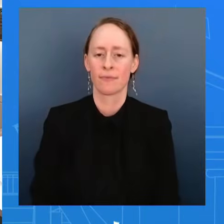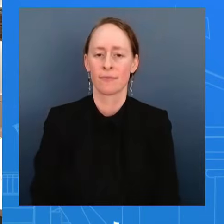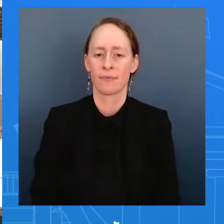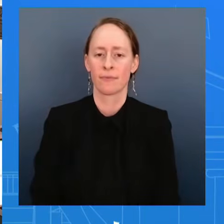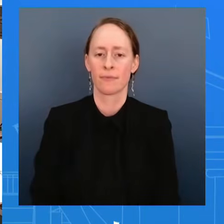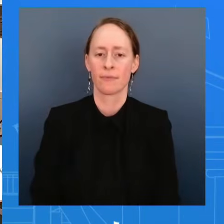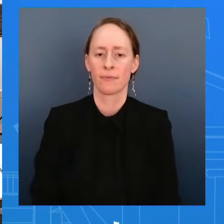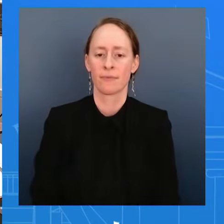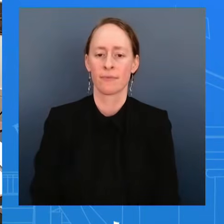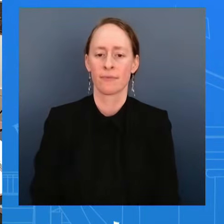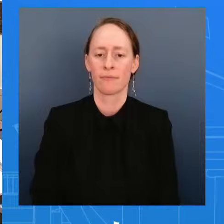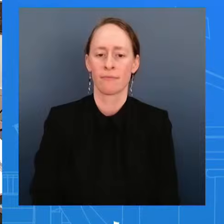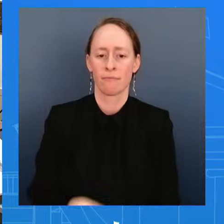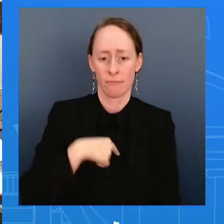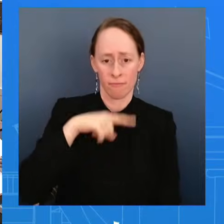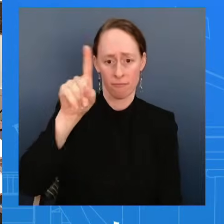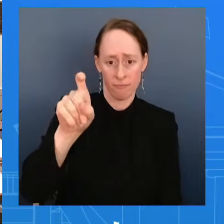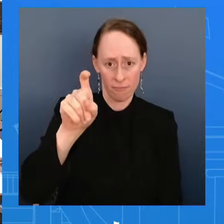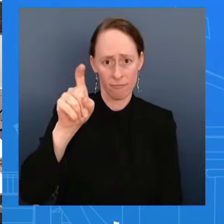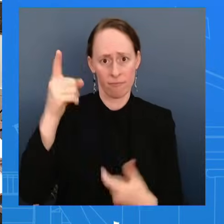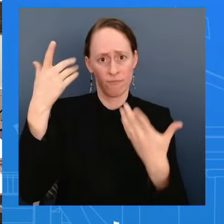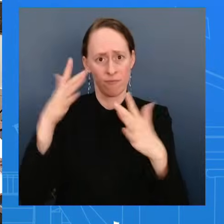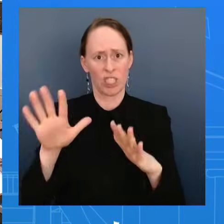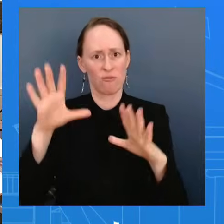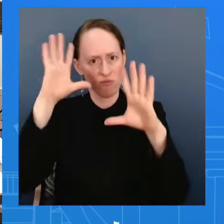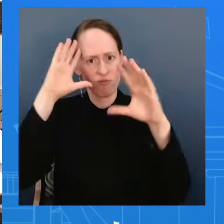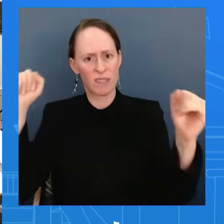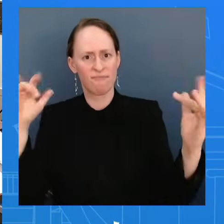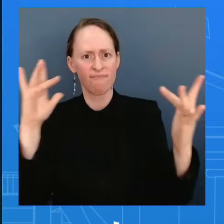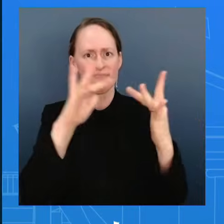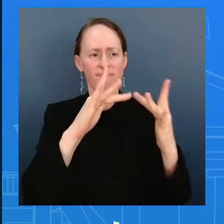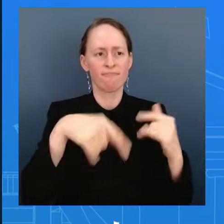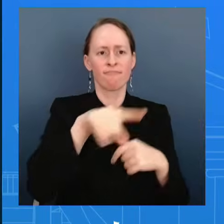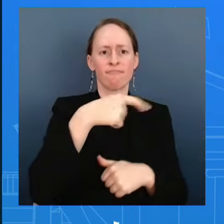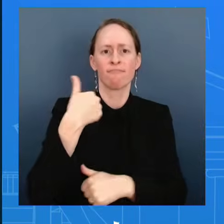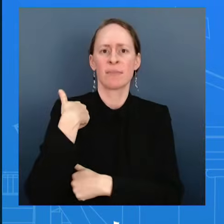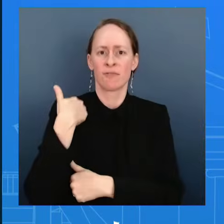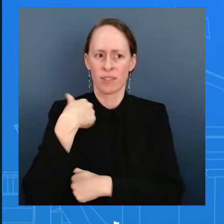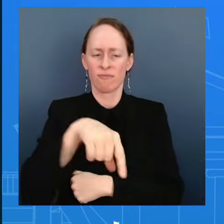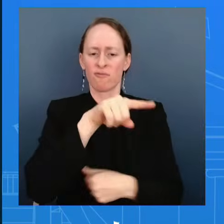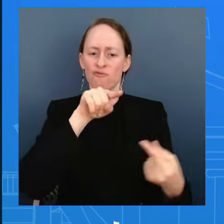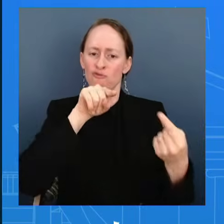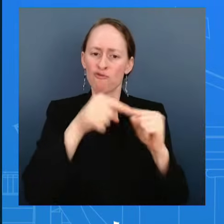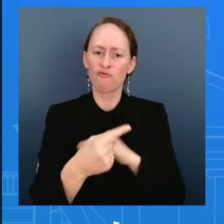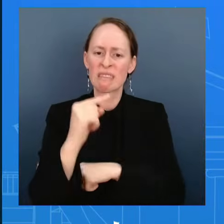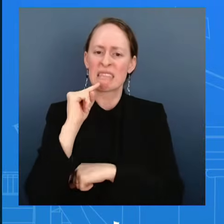We've been very consistent about that from here. We do not want it to -- to spread further into the region.